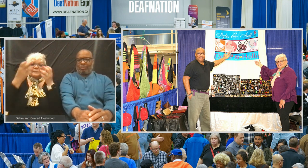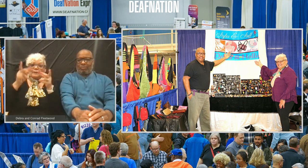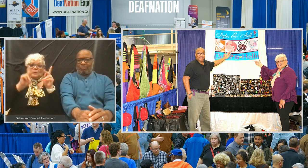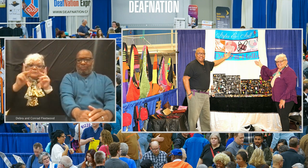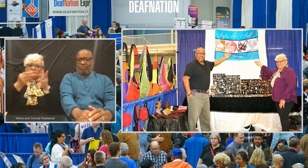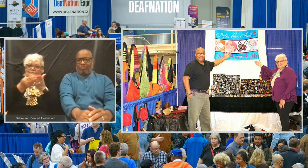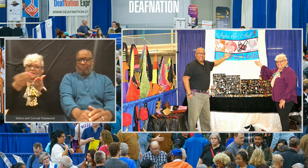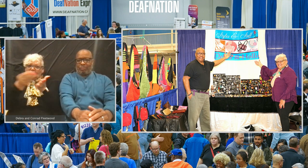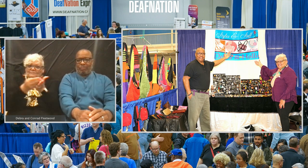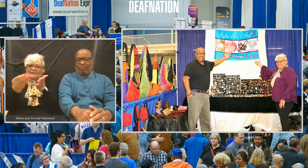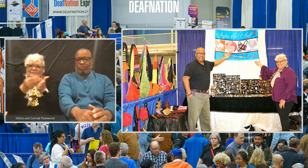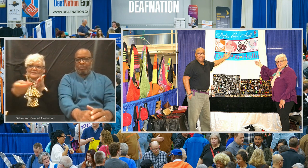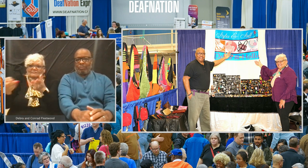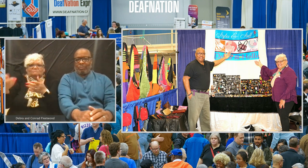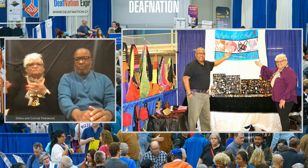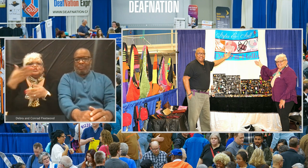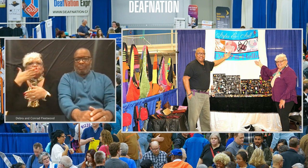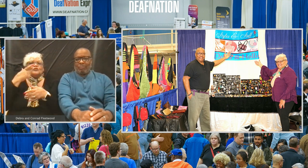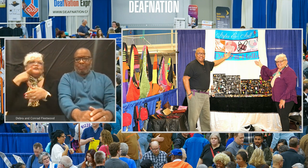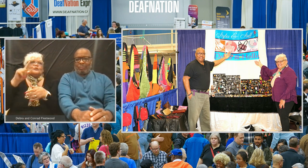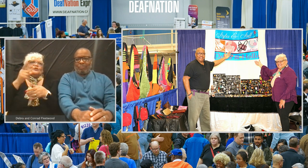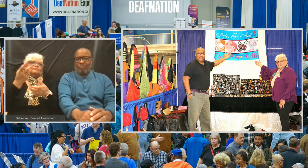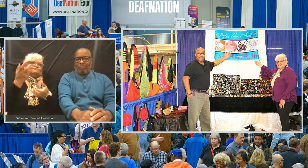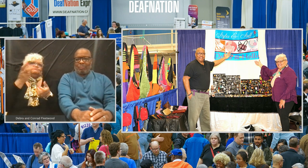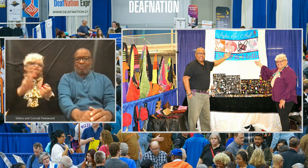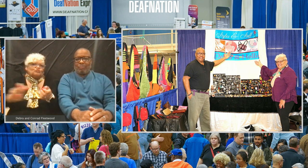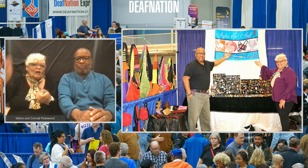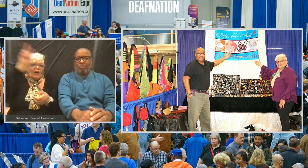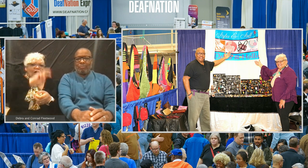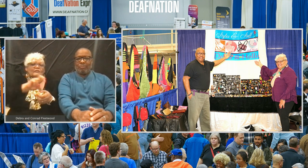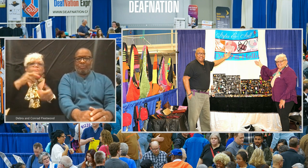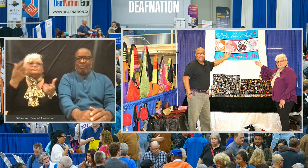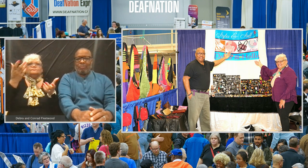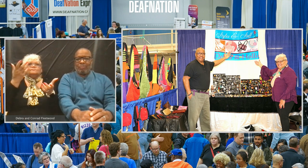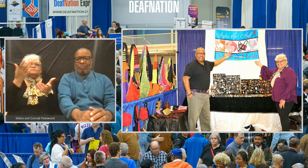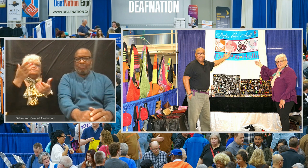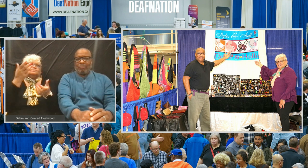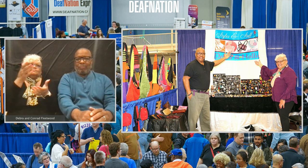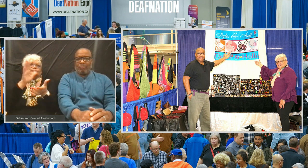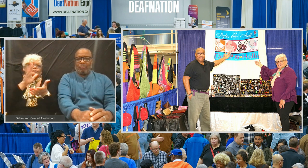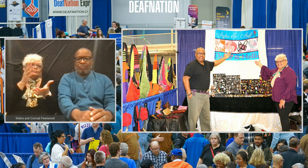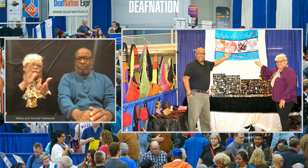Many people buy these, they’re good for travel,